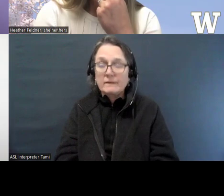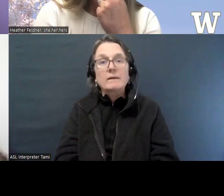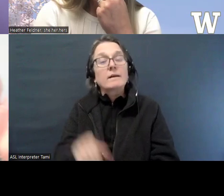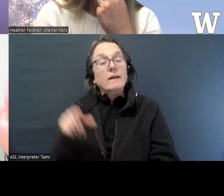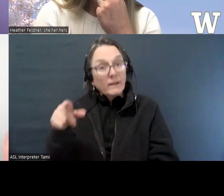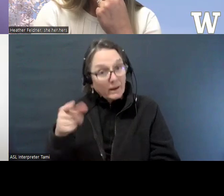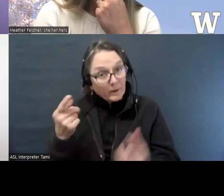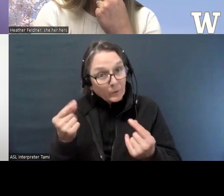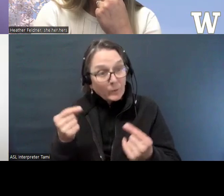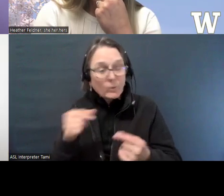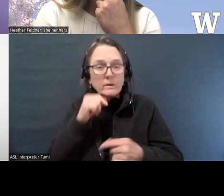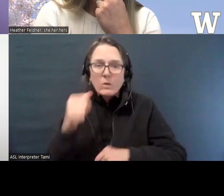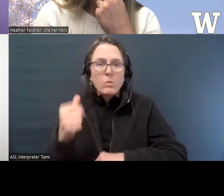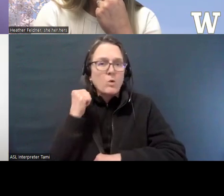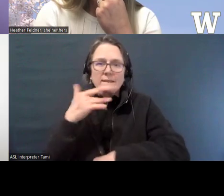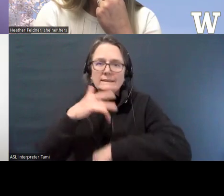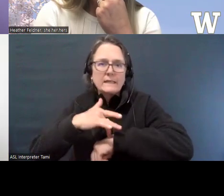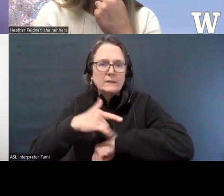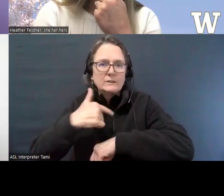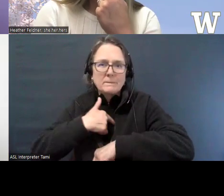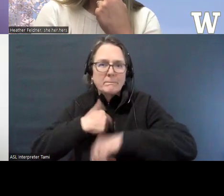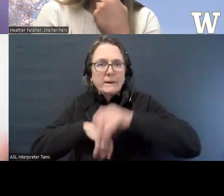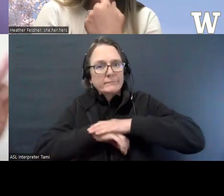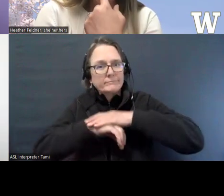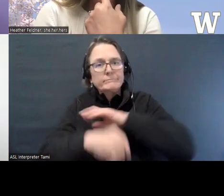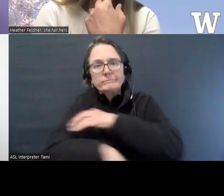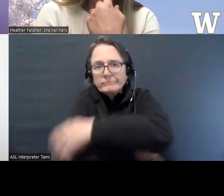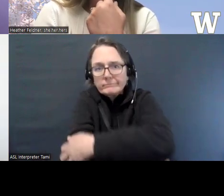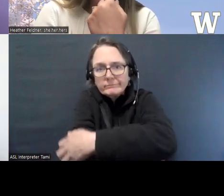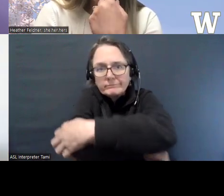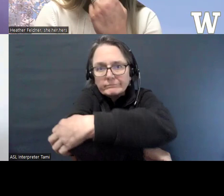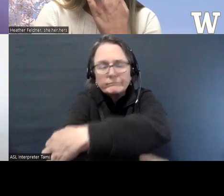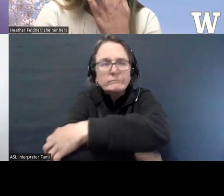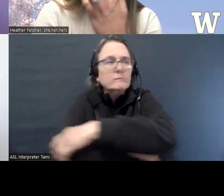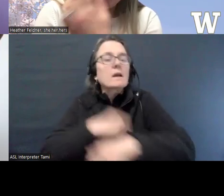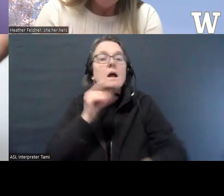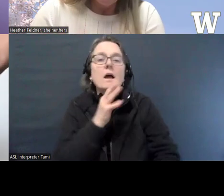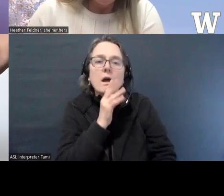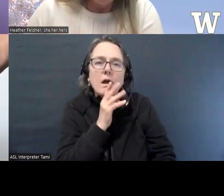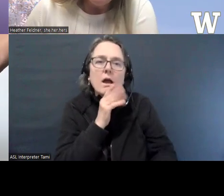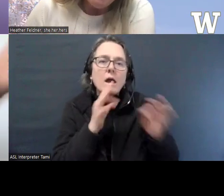to lead me to the office. Yeah, they'll be pointing, "Hey, you take this left,